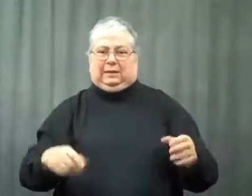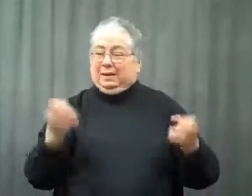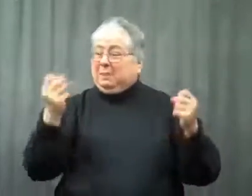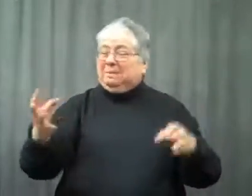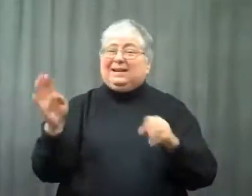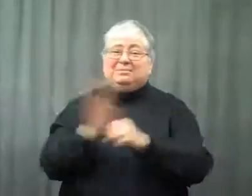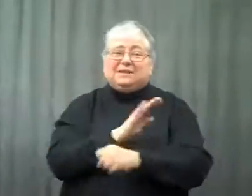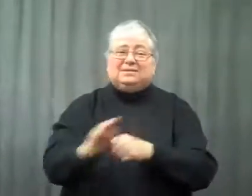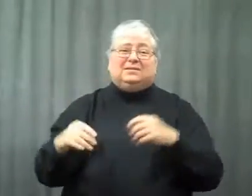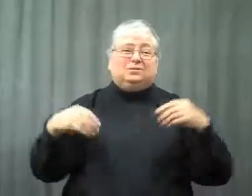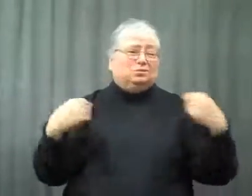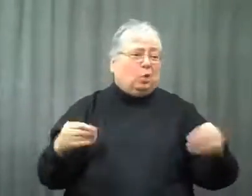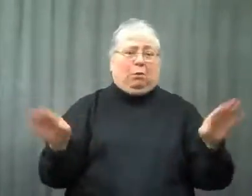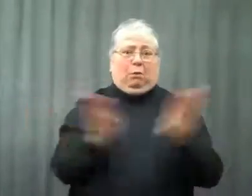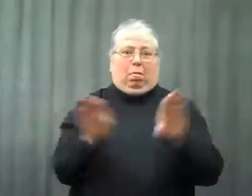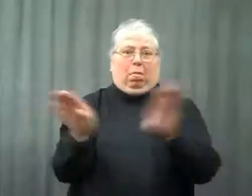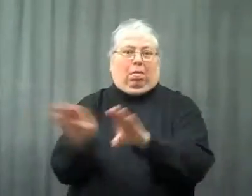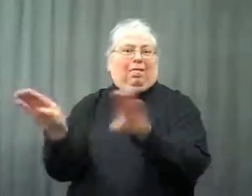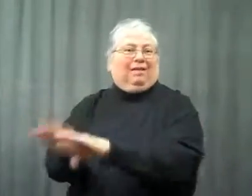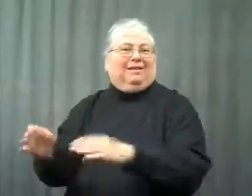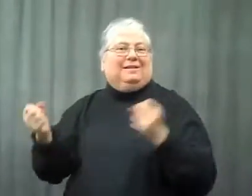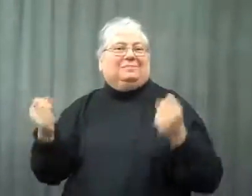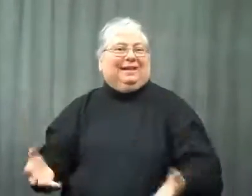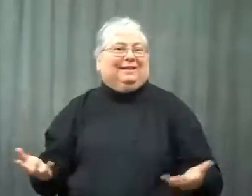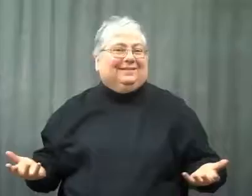Many businesses ands stores had shut down.